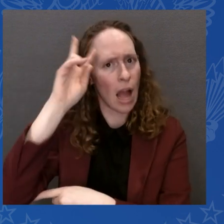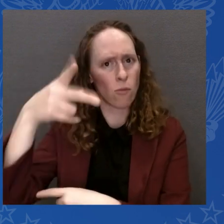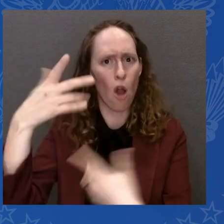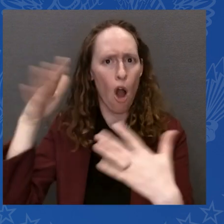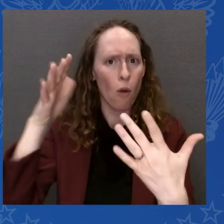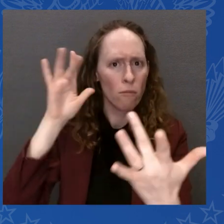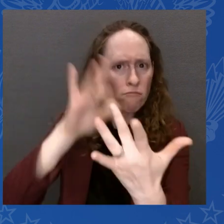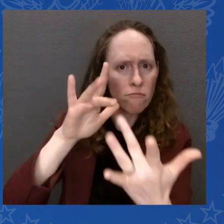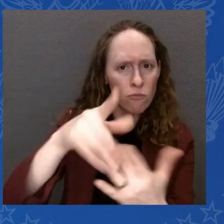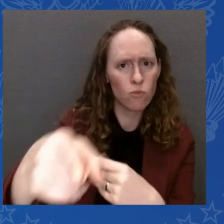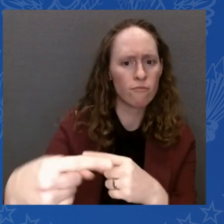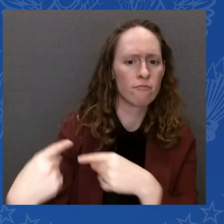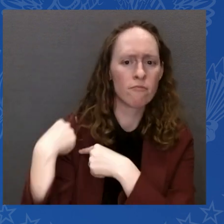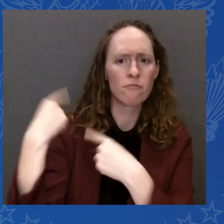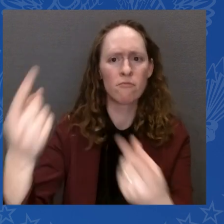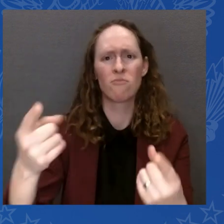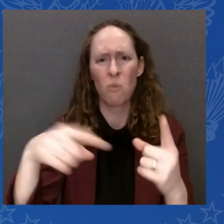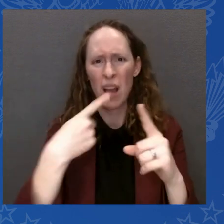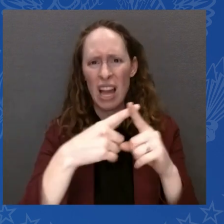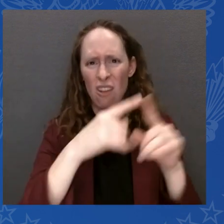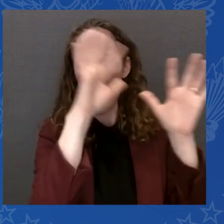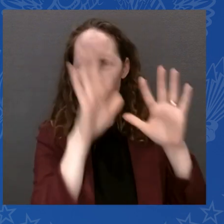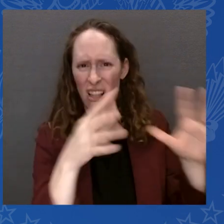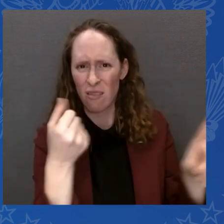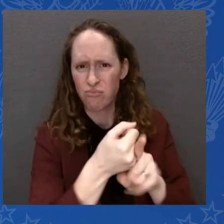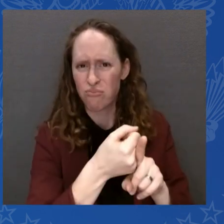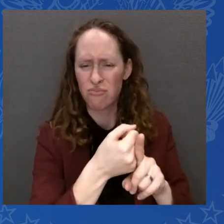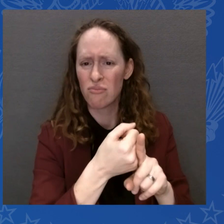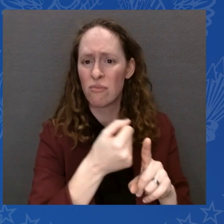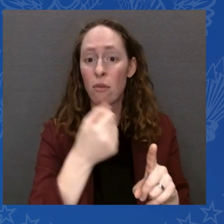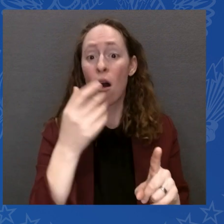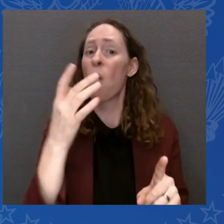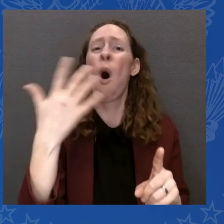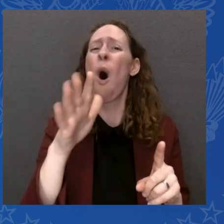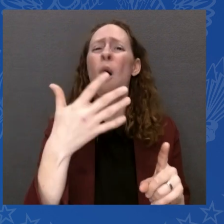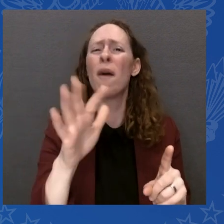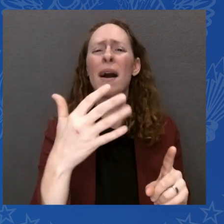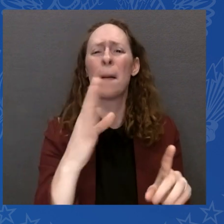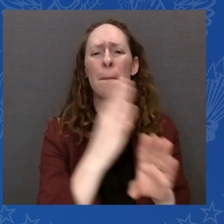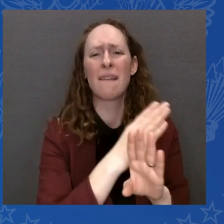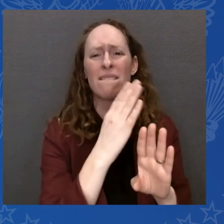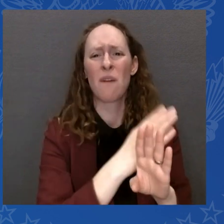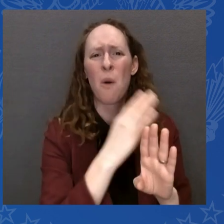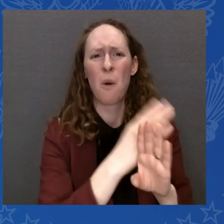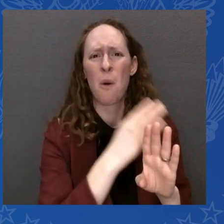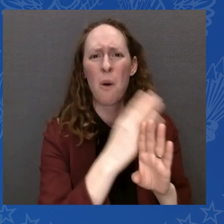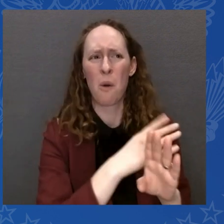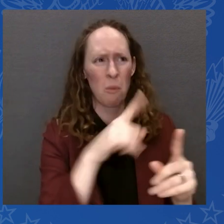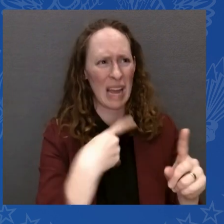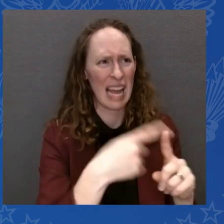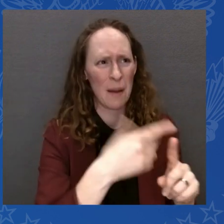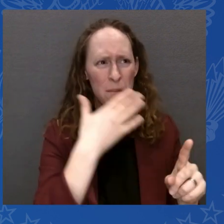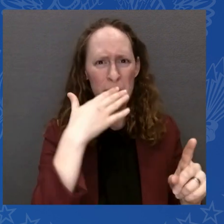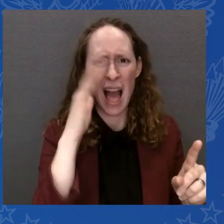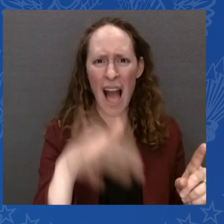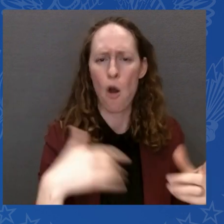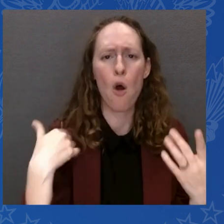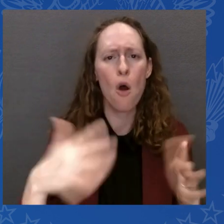whatever he needs. But he's been through a whole hell of a lot. I don't know what we had -- three or four flights up